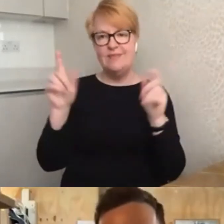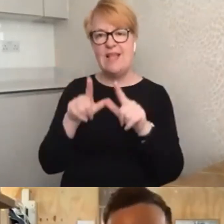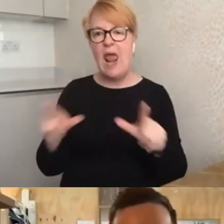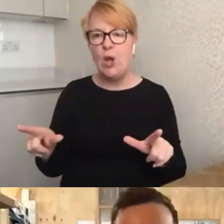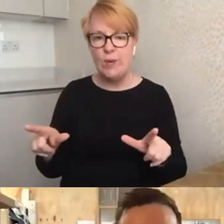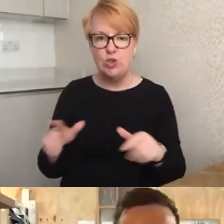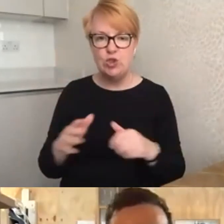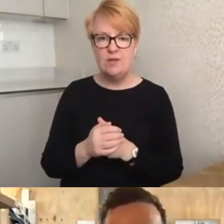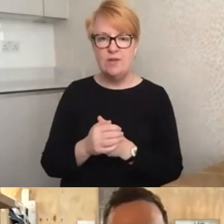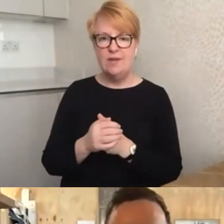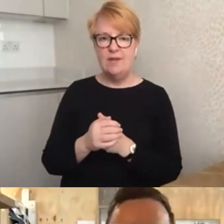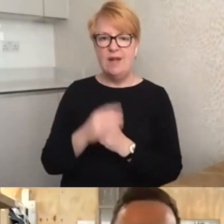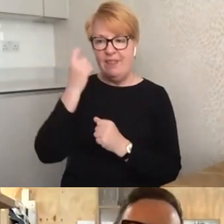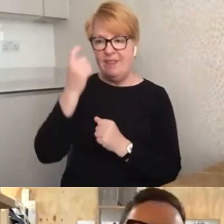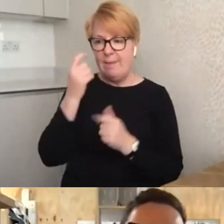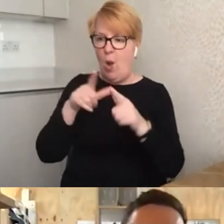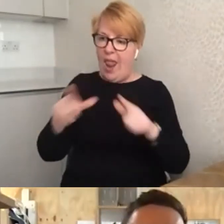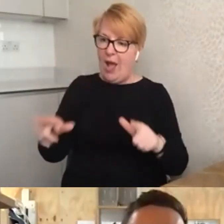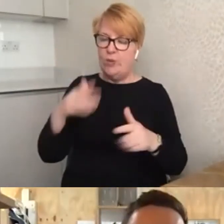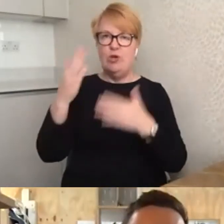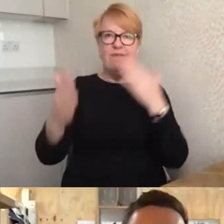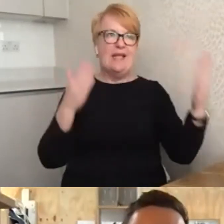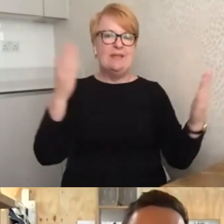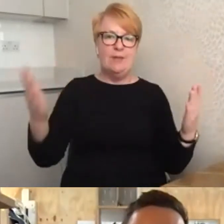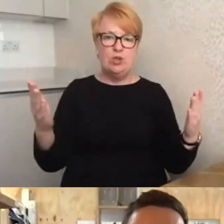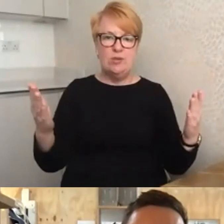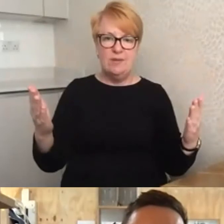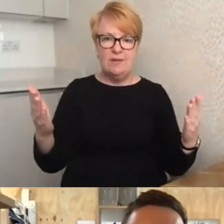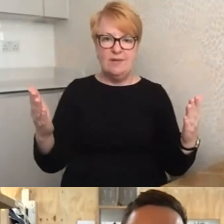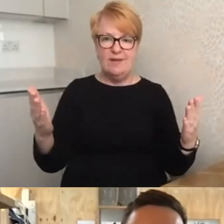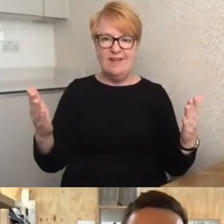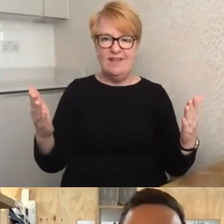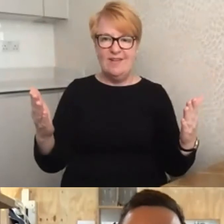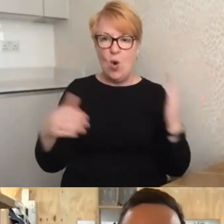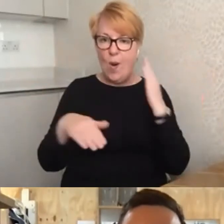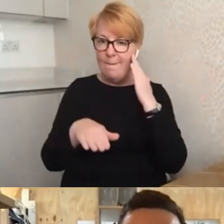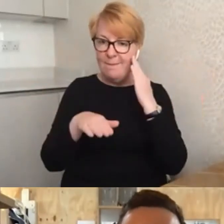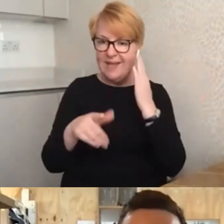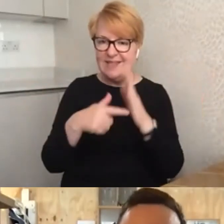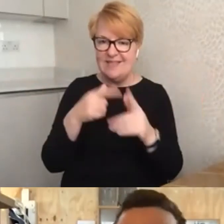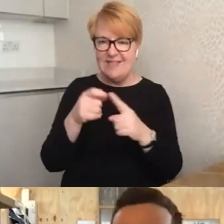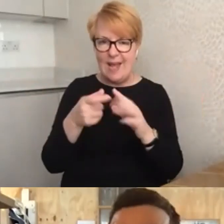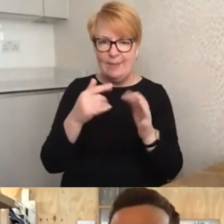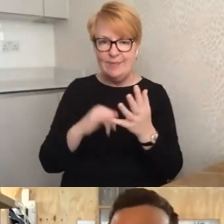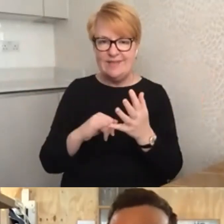of an exhibition, most people tend to think of, oh mixtapes as well, Mat, right? Like, like, these are the ways? >> MAT: Yeah,